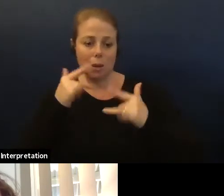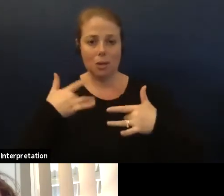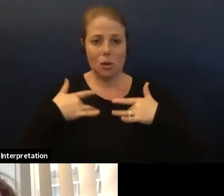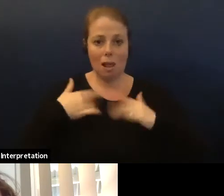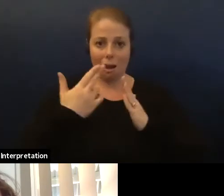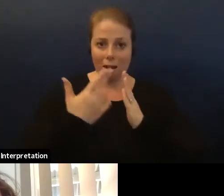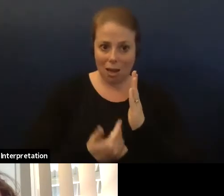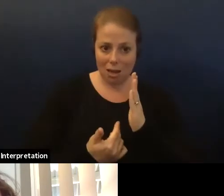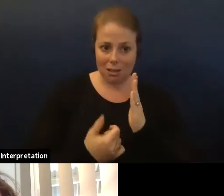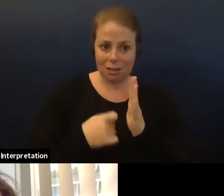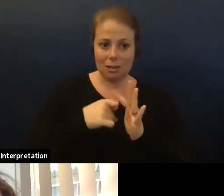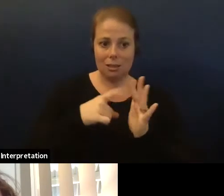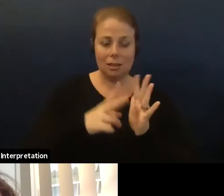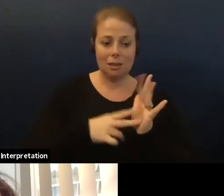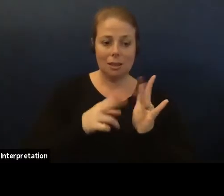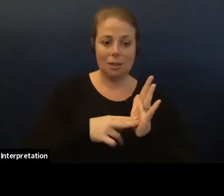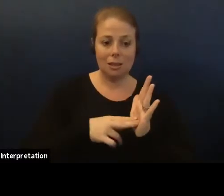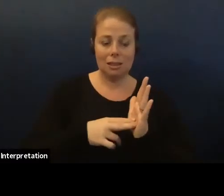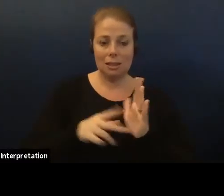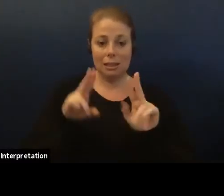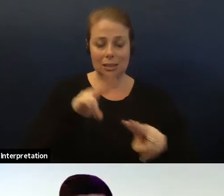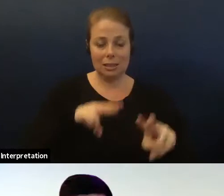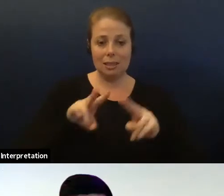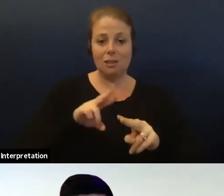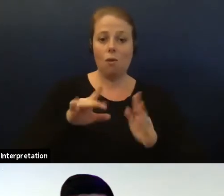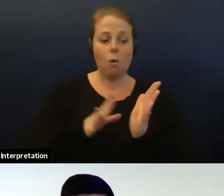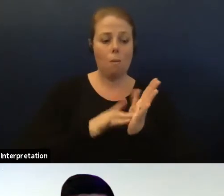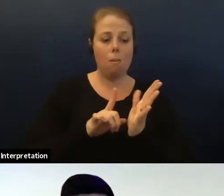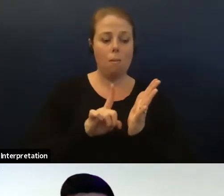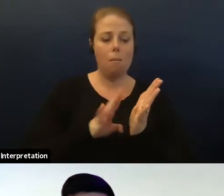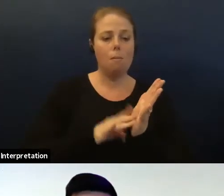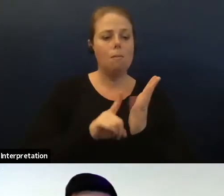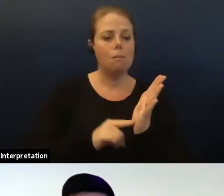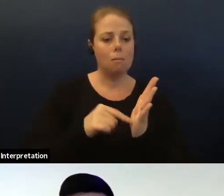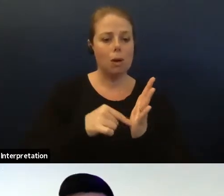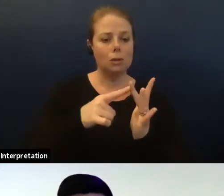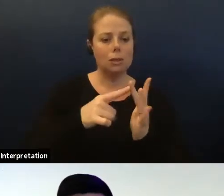Hi Kevin. >>KEVIN: Hi, I think that must be an older bio actually.